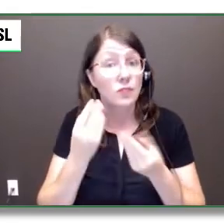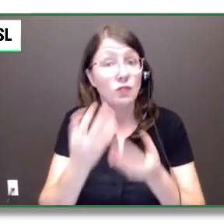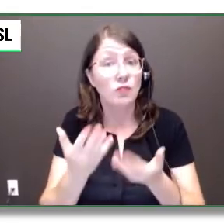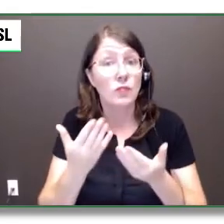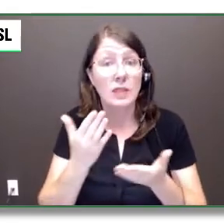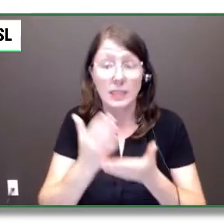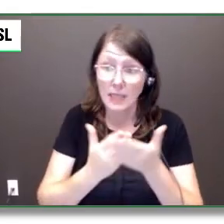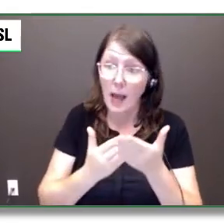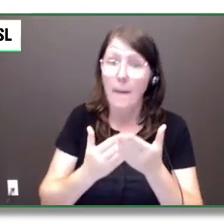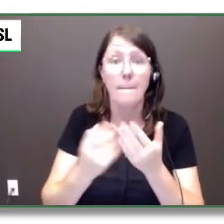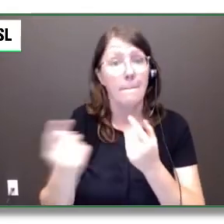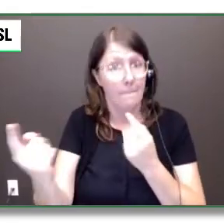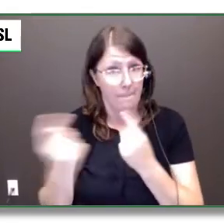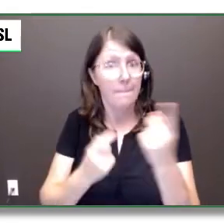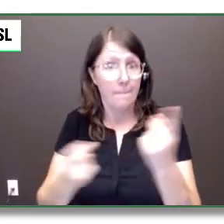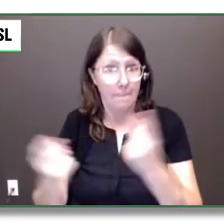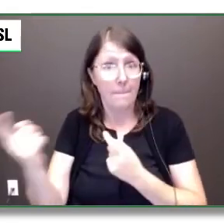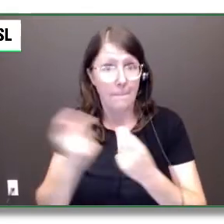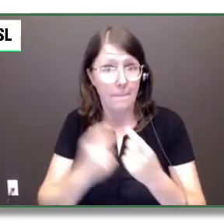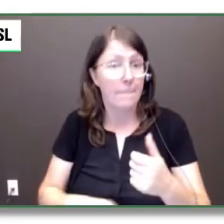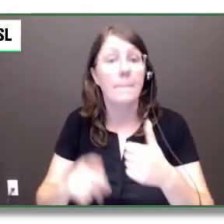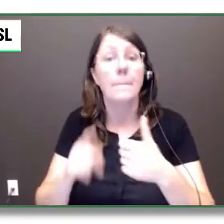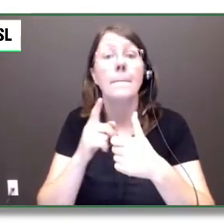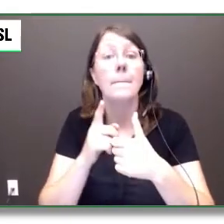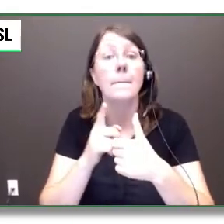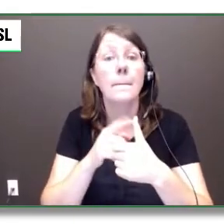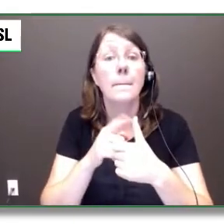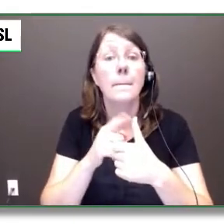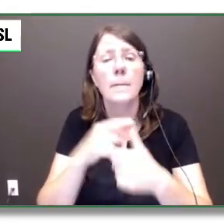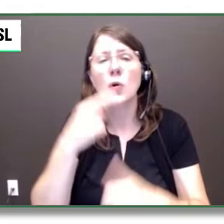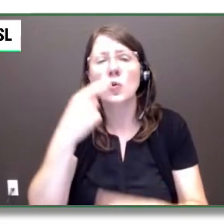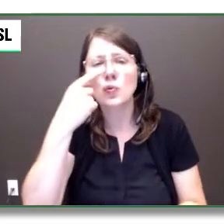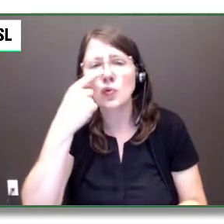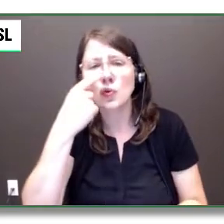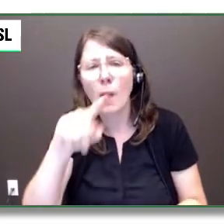uh one was if you could give some more examples of the patterns your